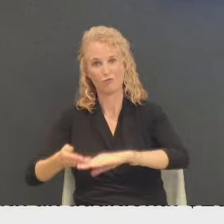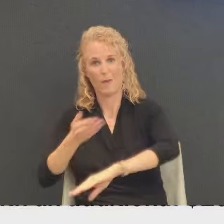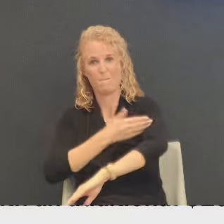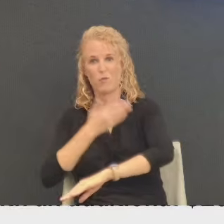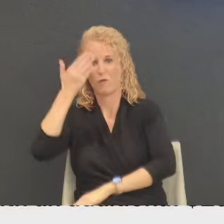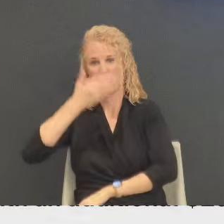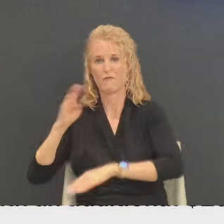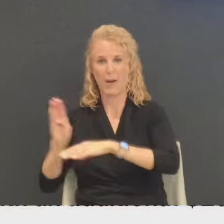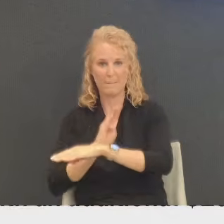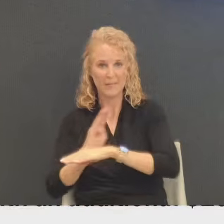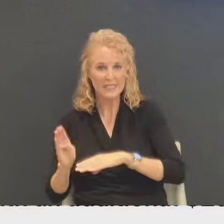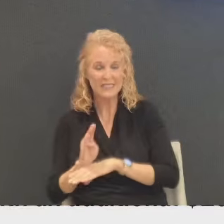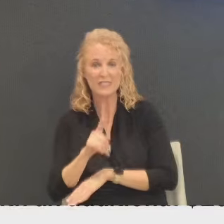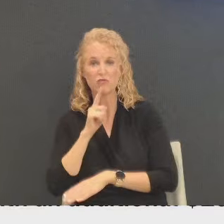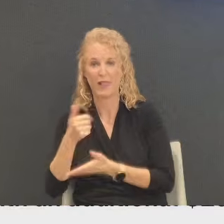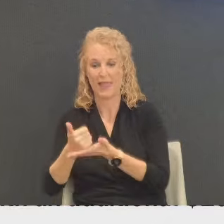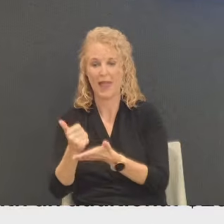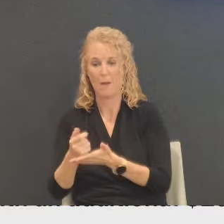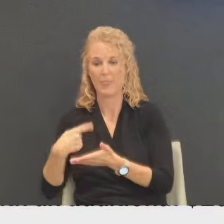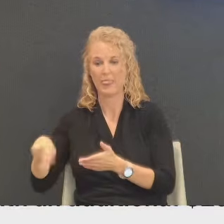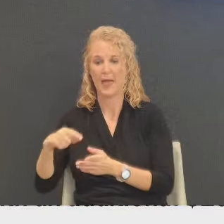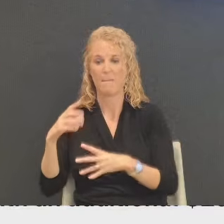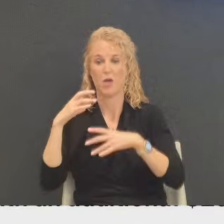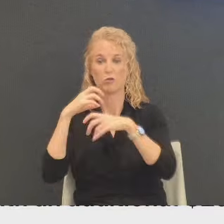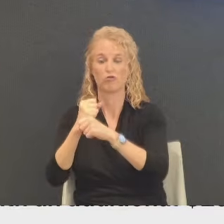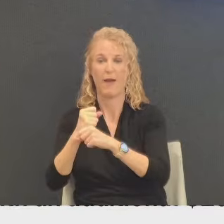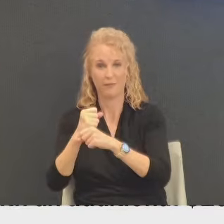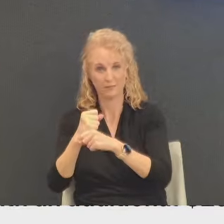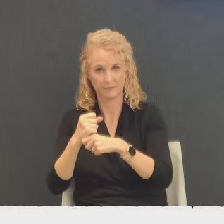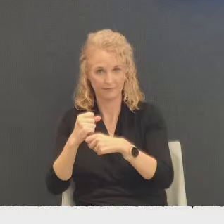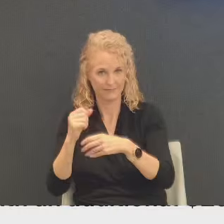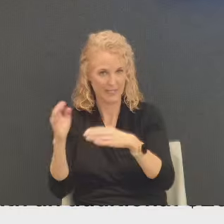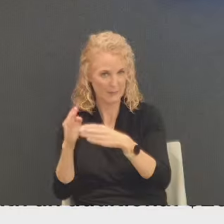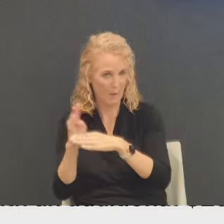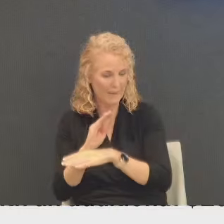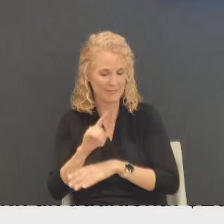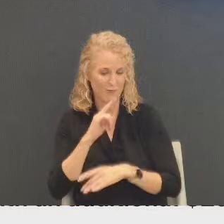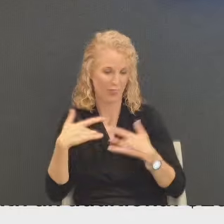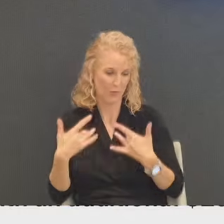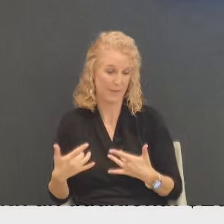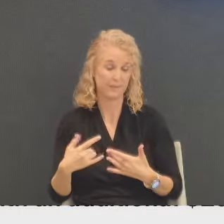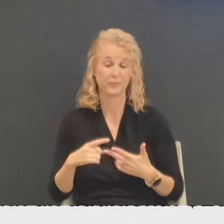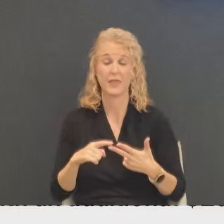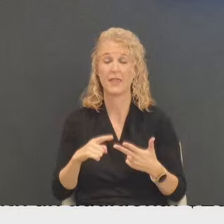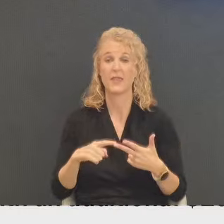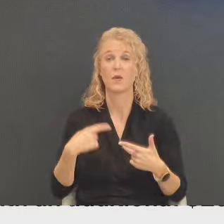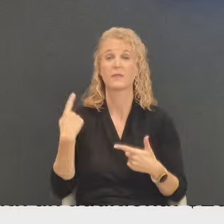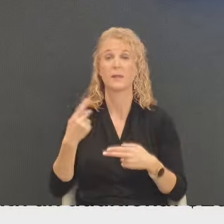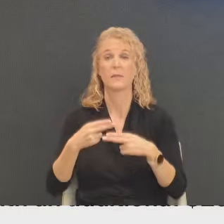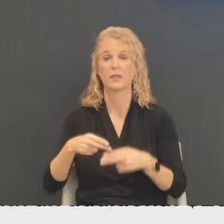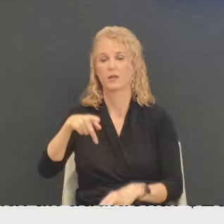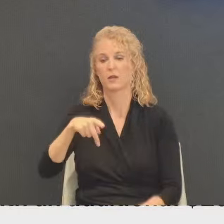bring in small businesses. we're happy about that. And then we have a pitch and power night that we